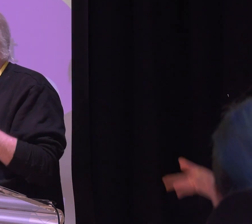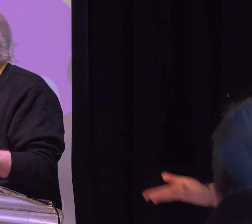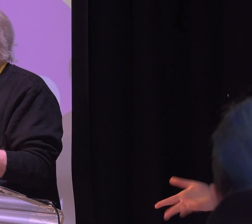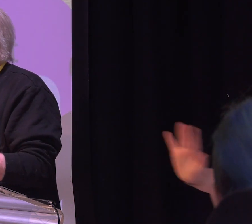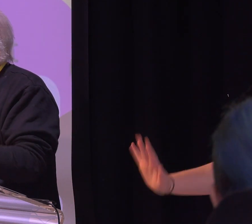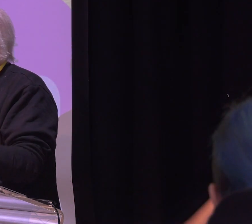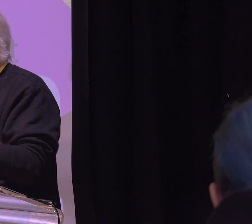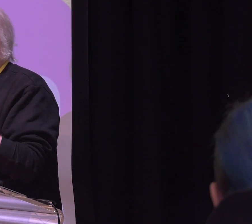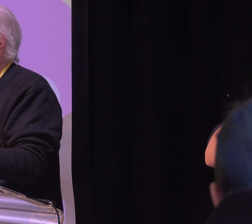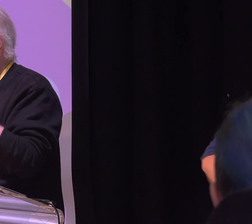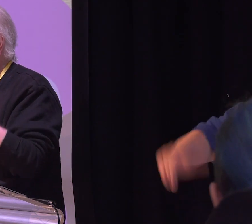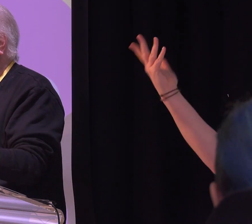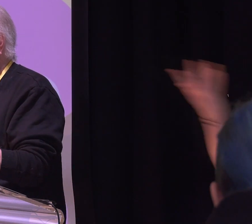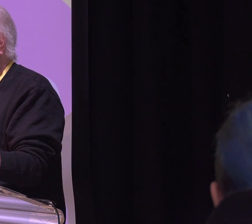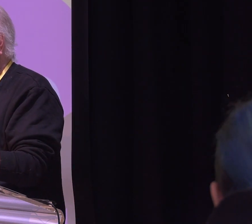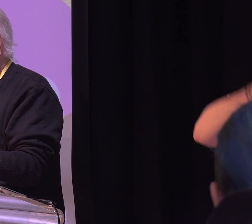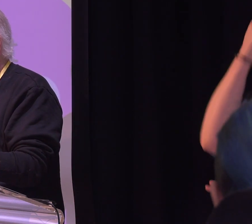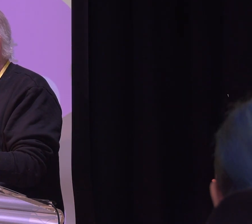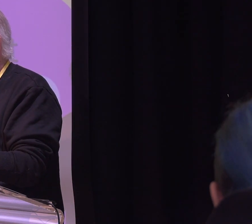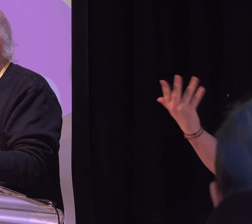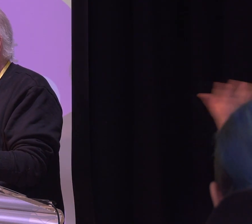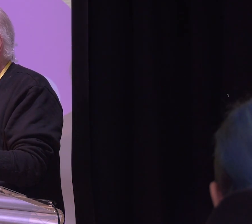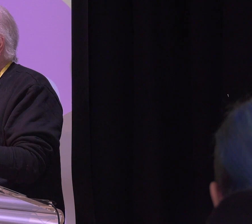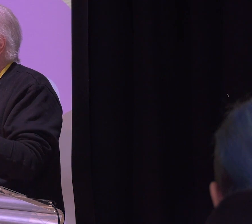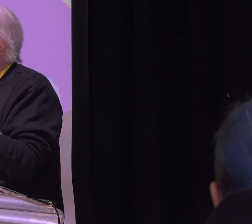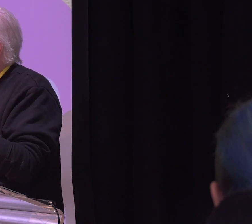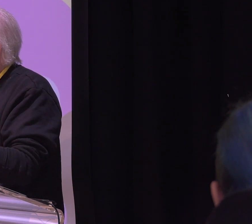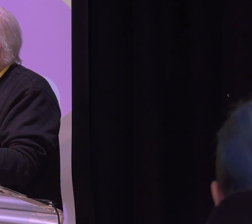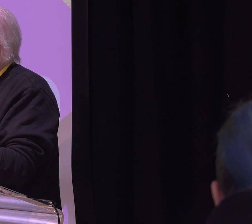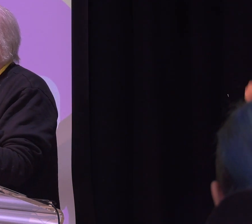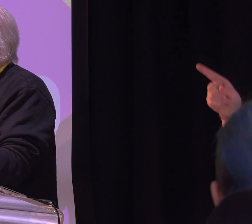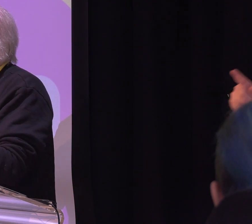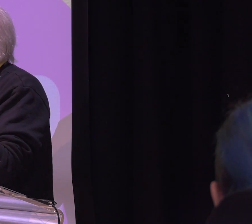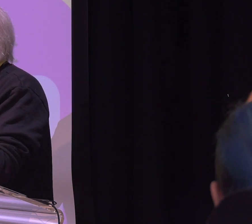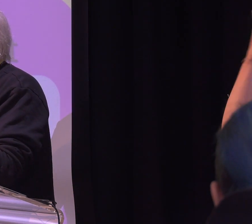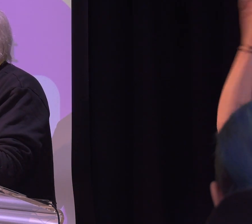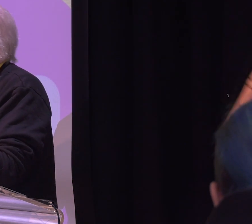No, it's absolutely fundamental. And to deny people that access